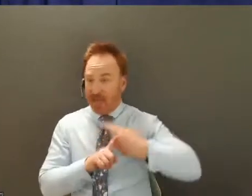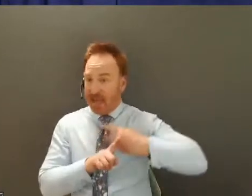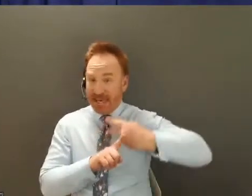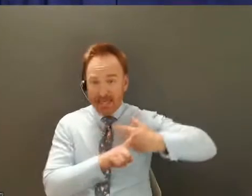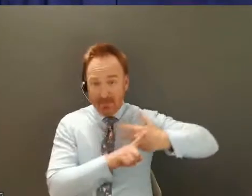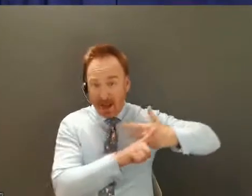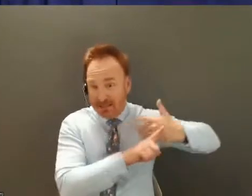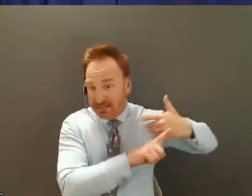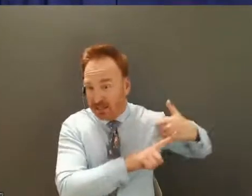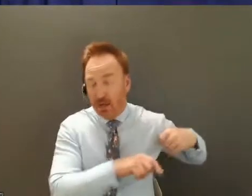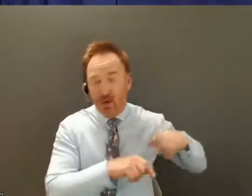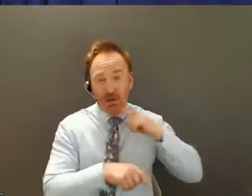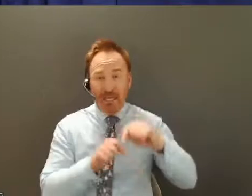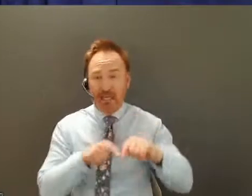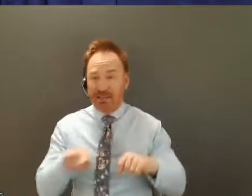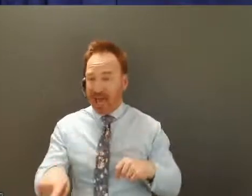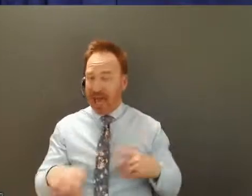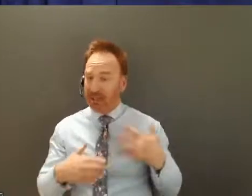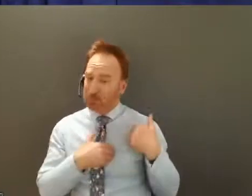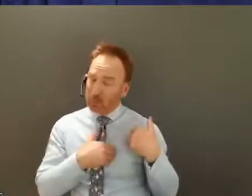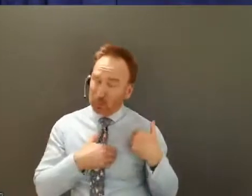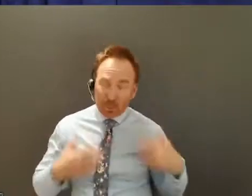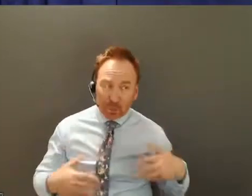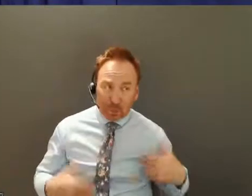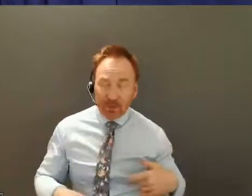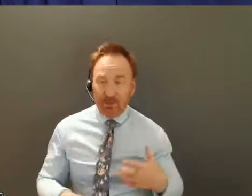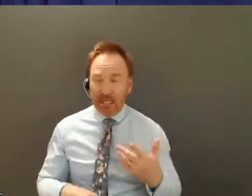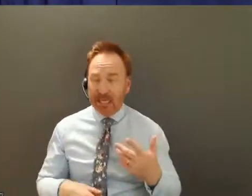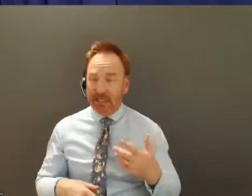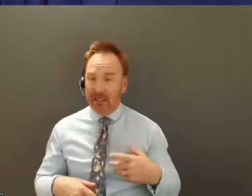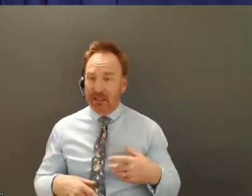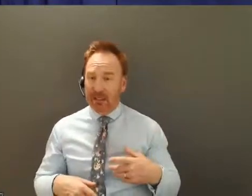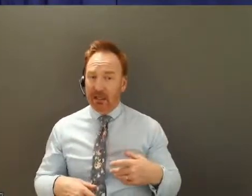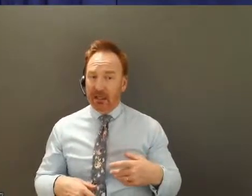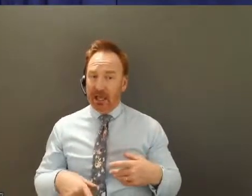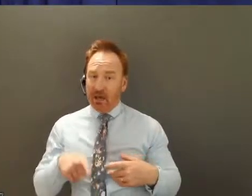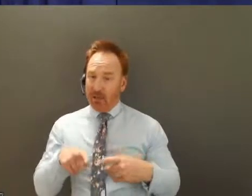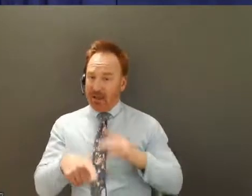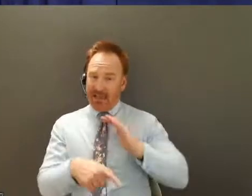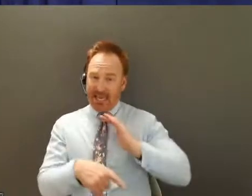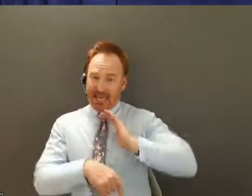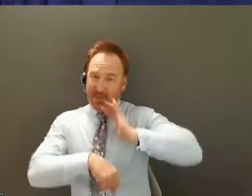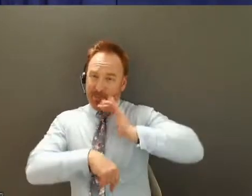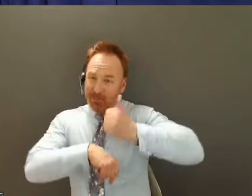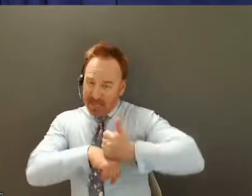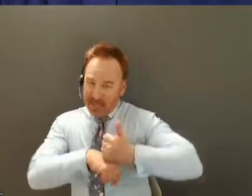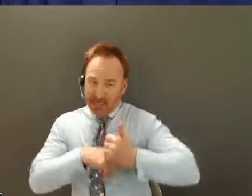brought back in. How much personal responsibility